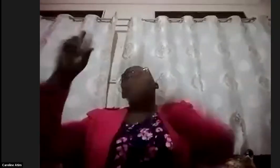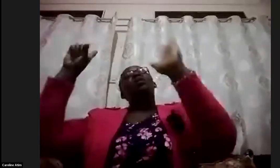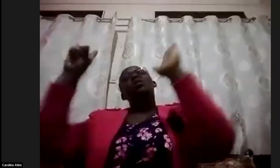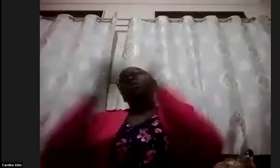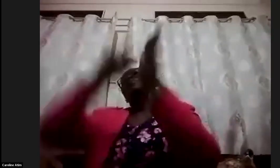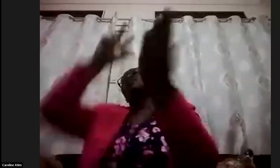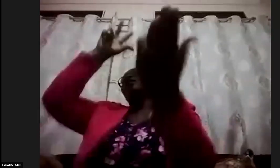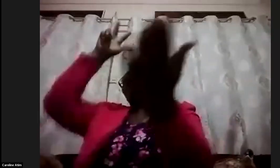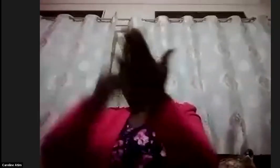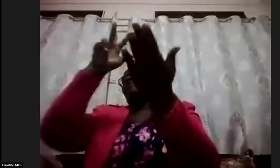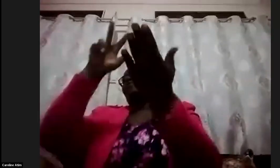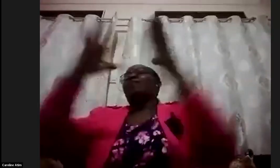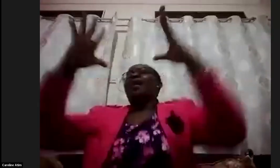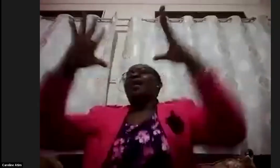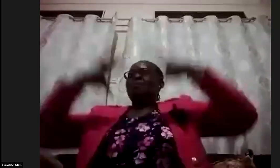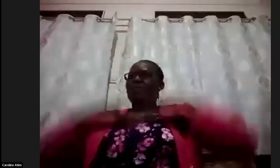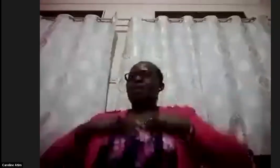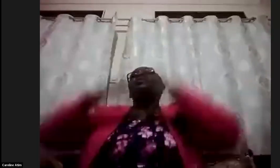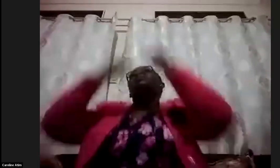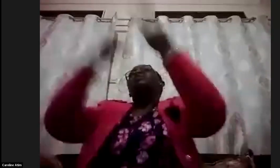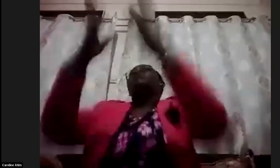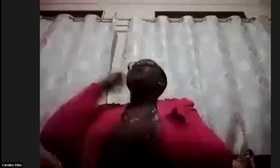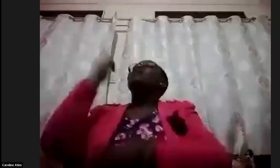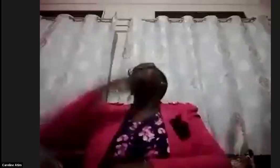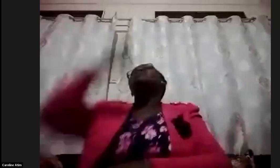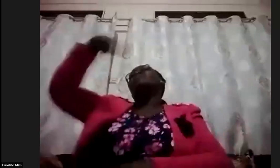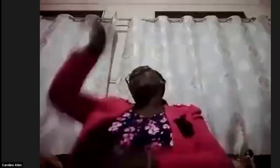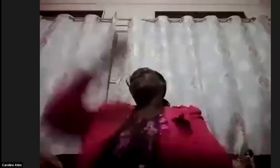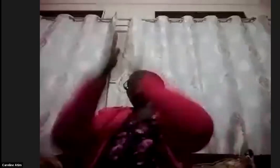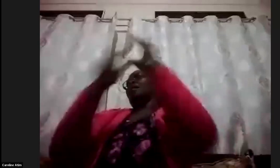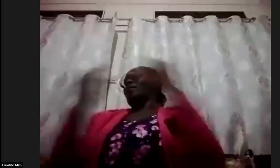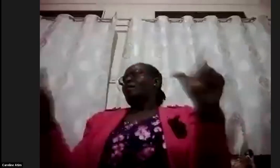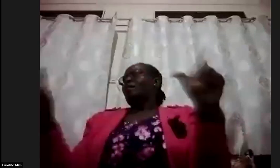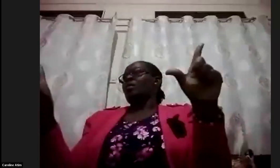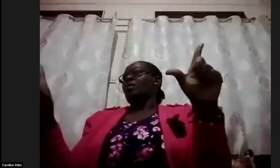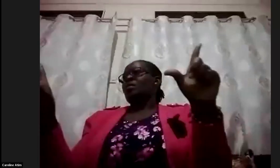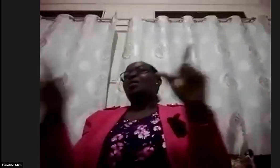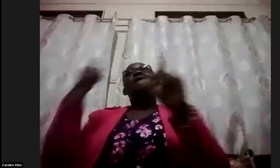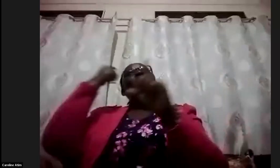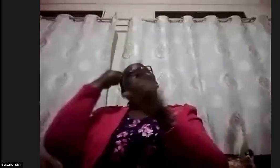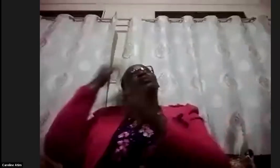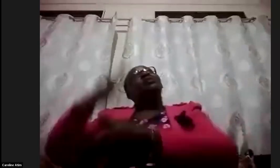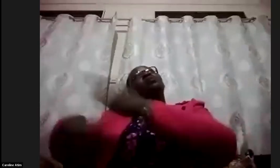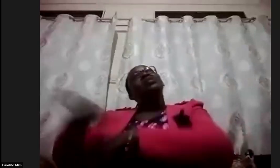advocated, and 2011 the law was approved. So we had the same